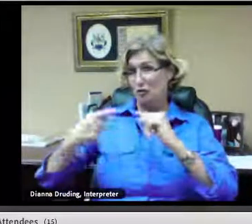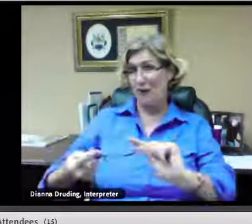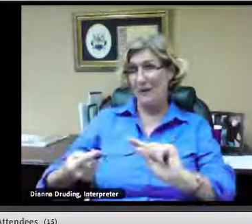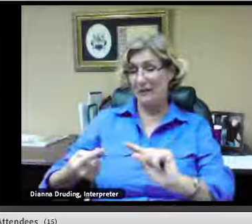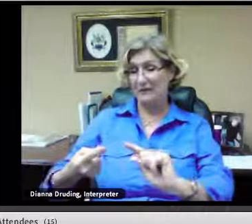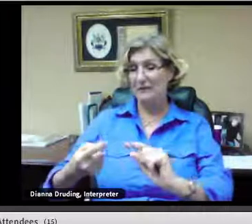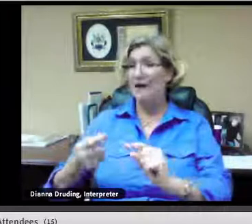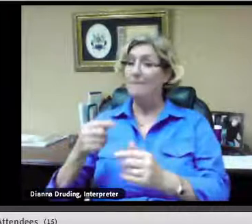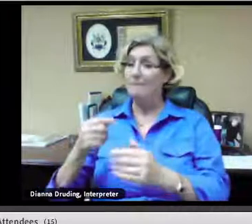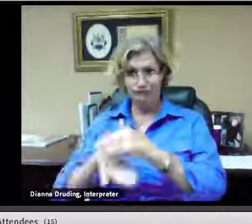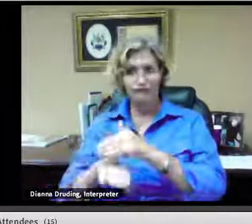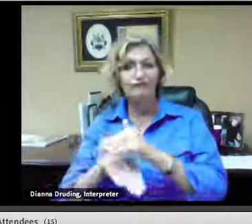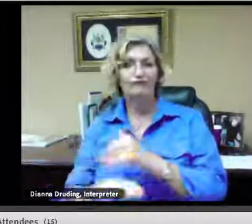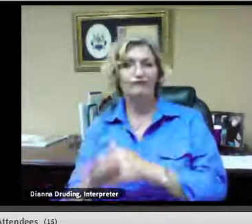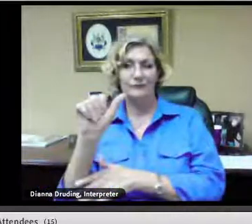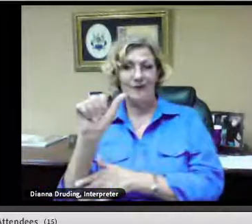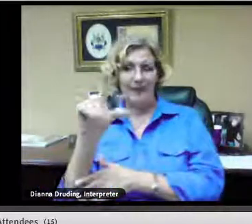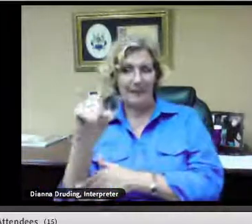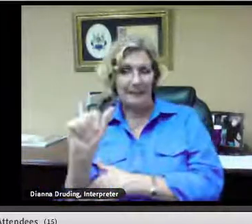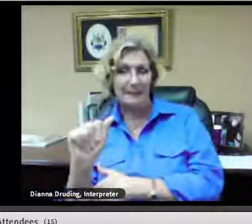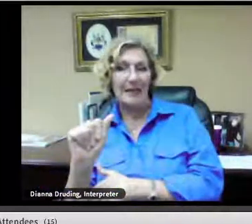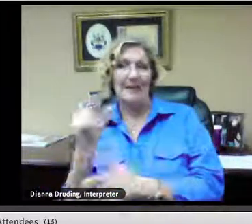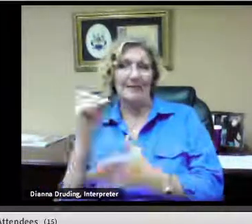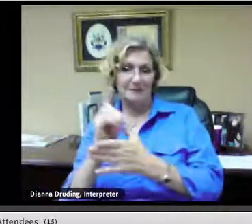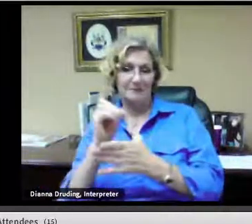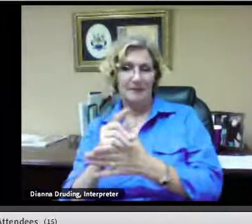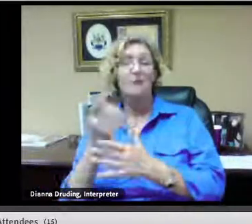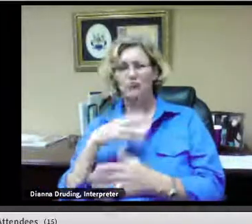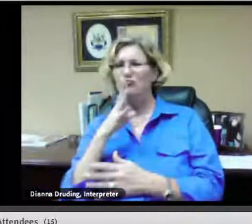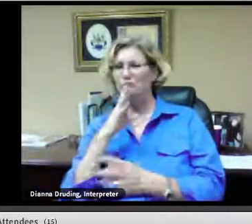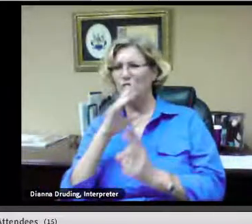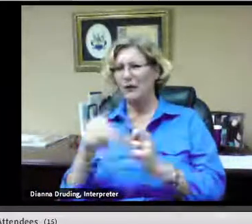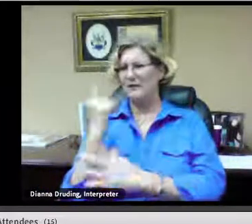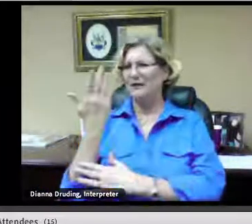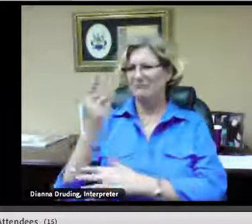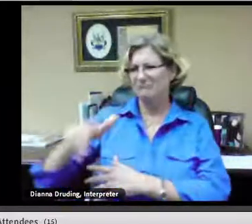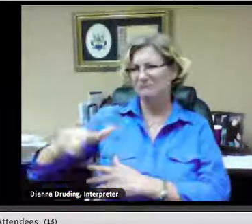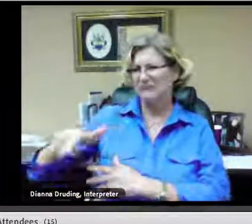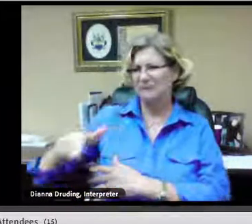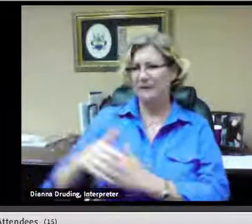that we're going to get to. What about this flyer -- Is the information